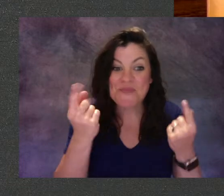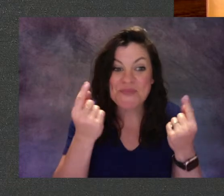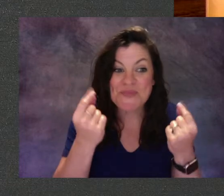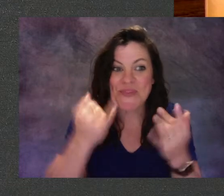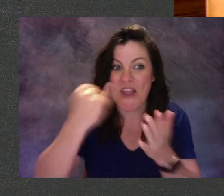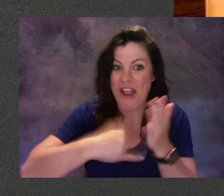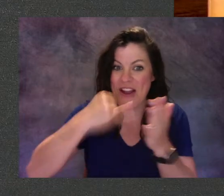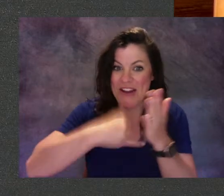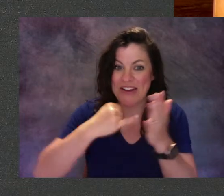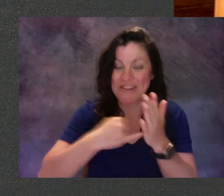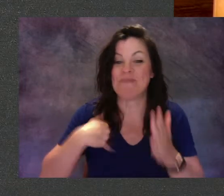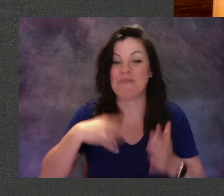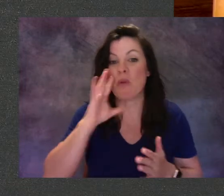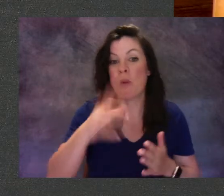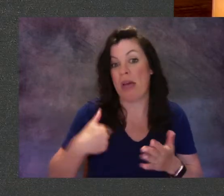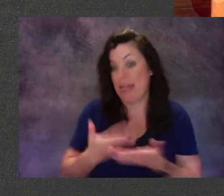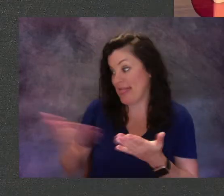and I will be right back.